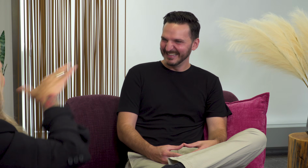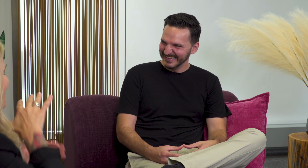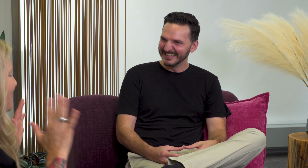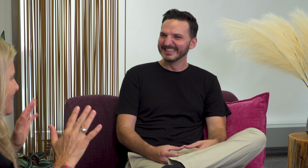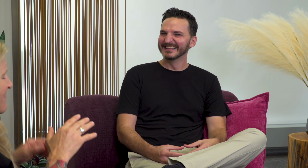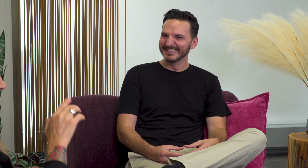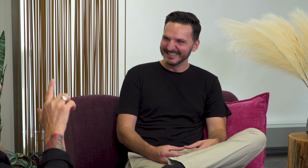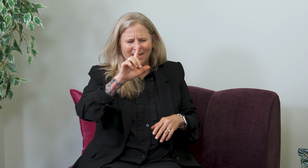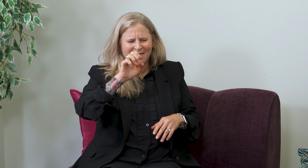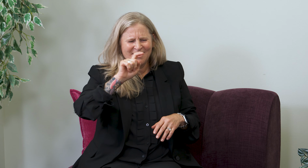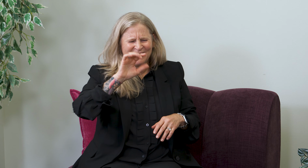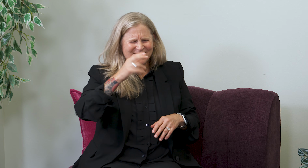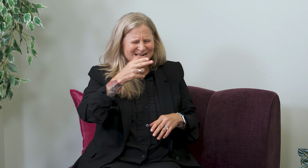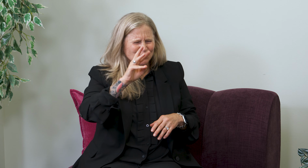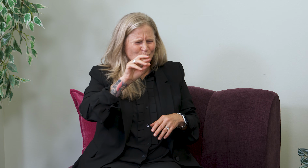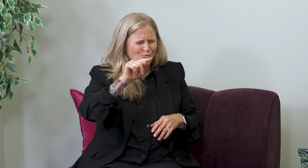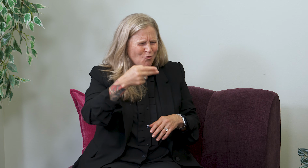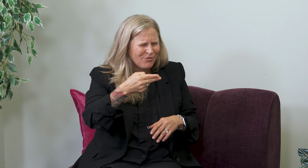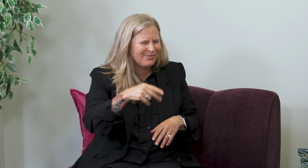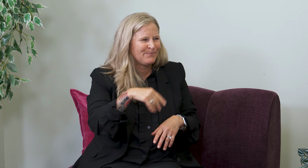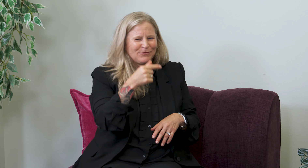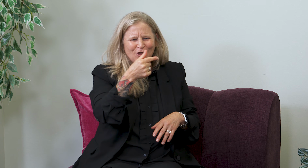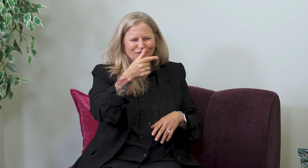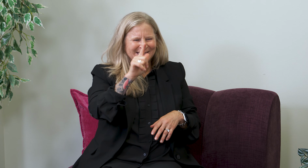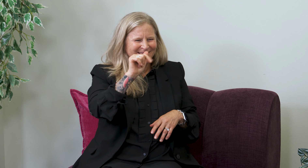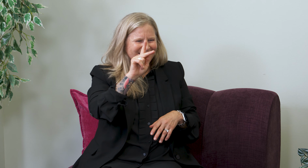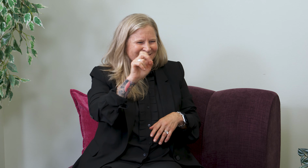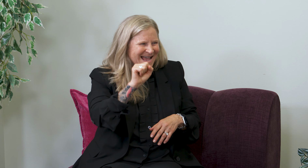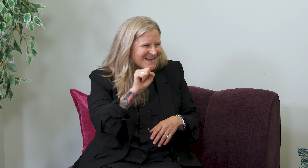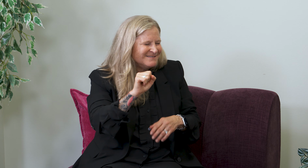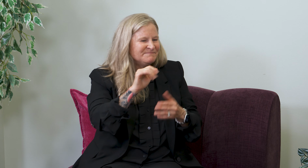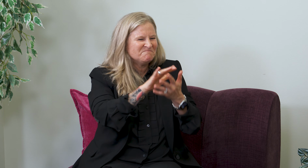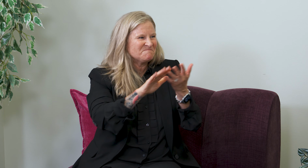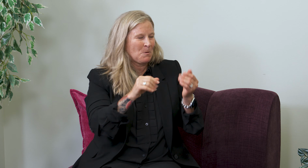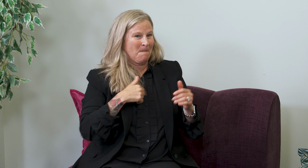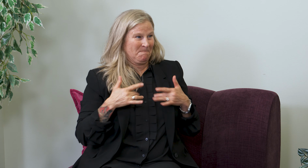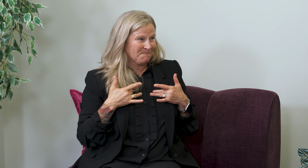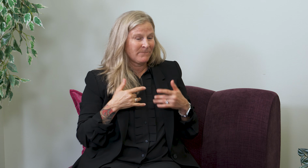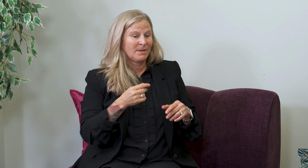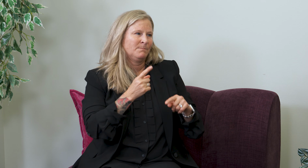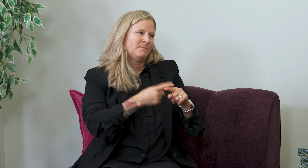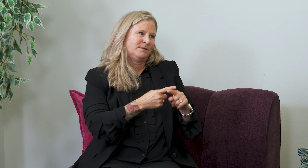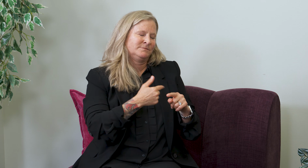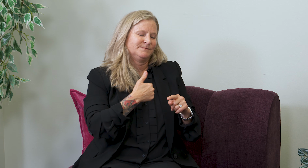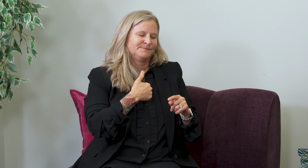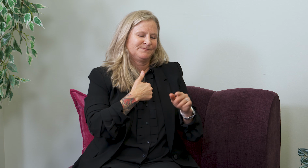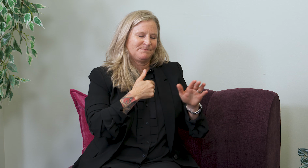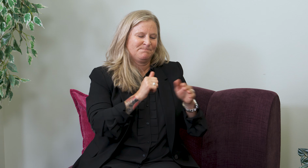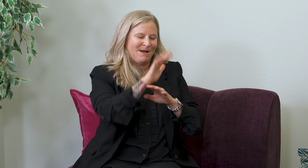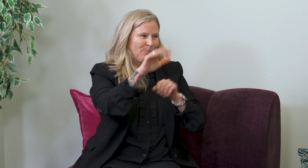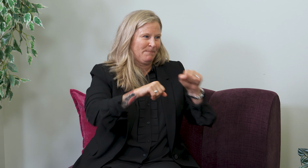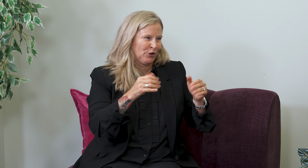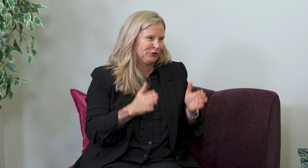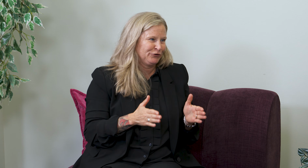that you have to see in the region- Letchworth State Park, Green Lakes. I'm very excited.